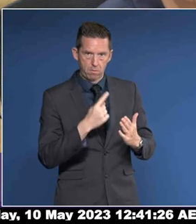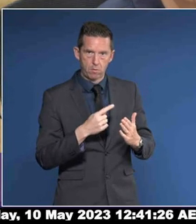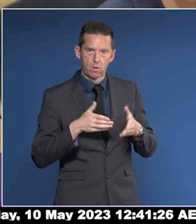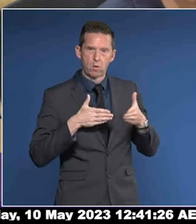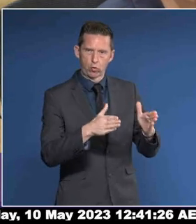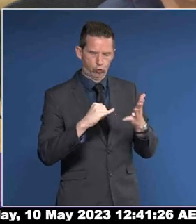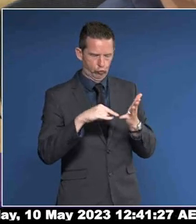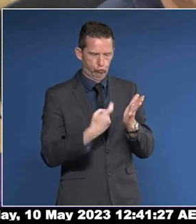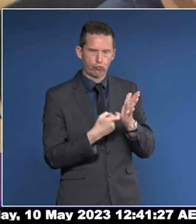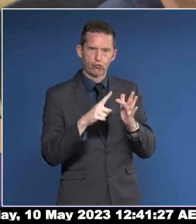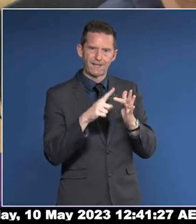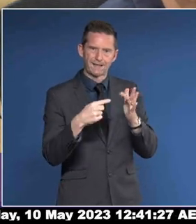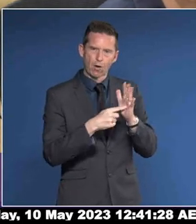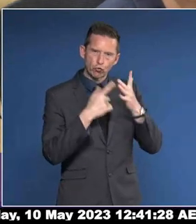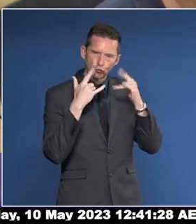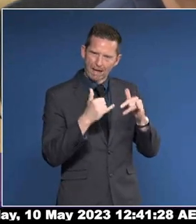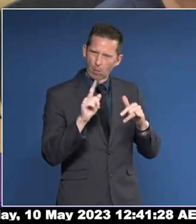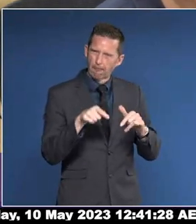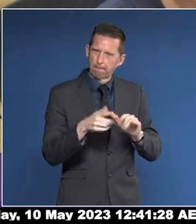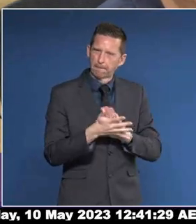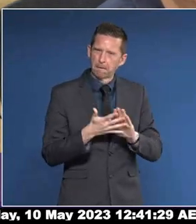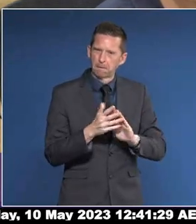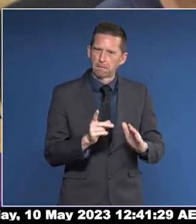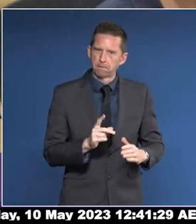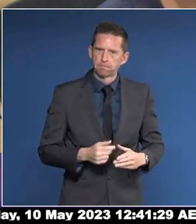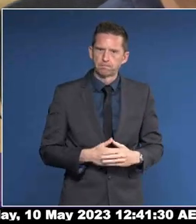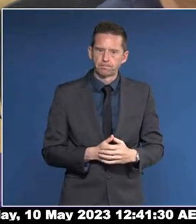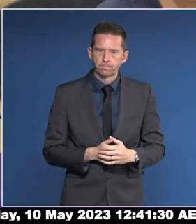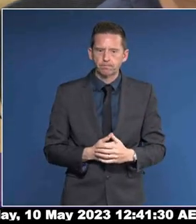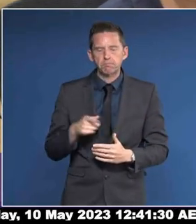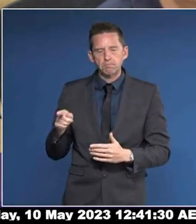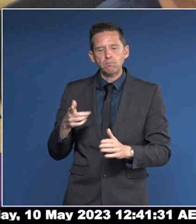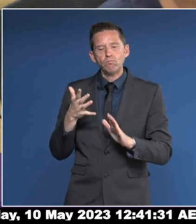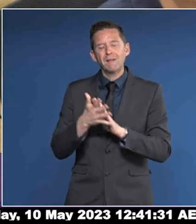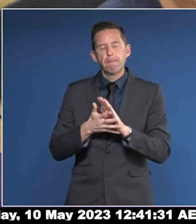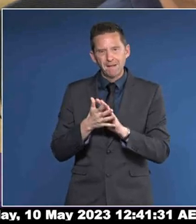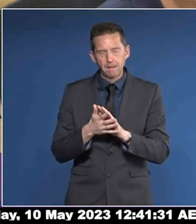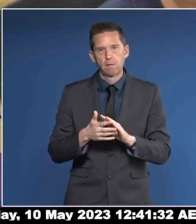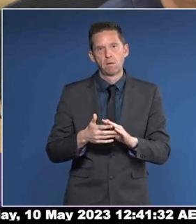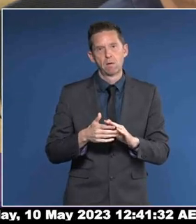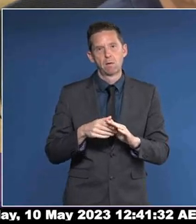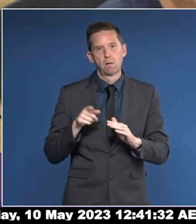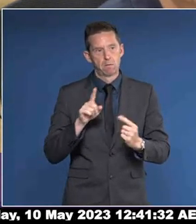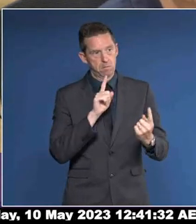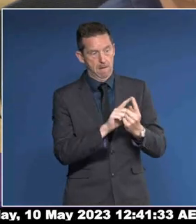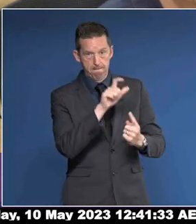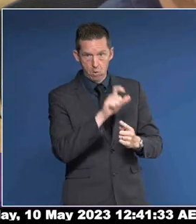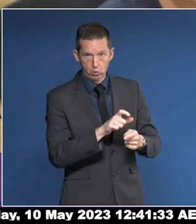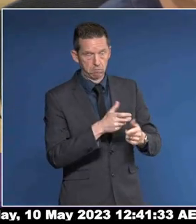What does a street check mean? It is where you engage with the person, no particular offence has been